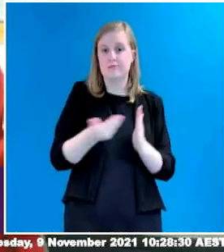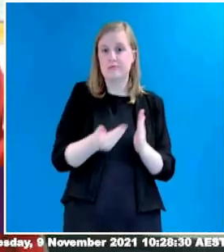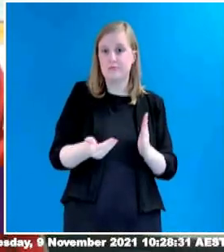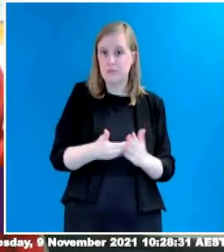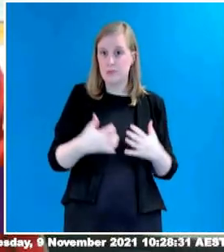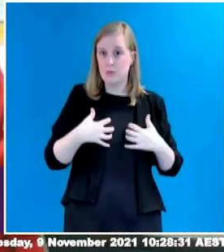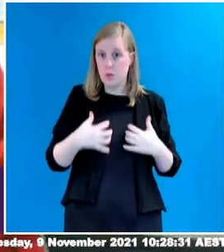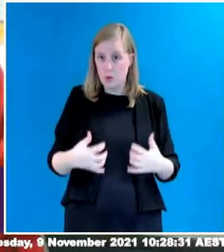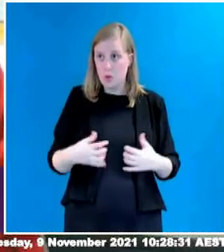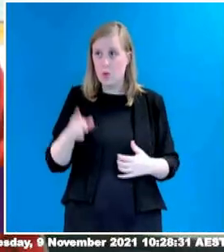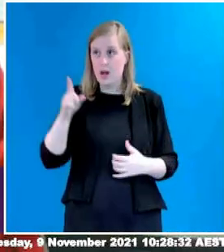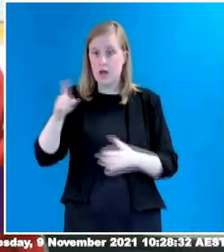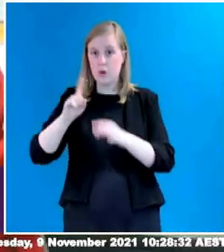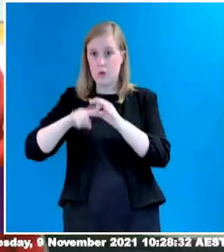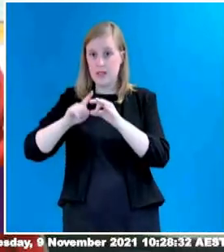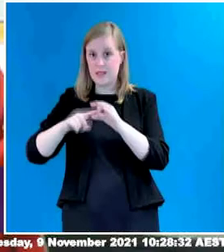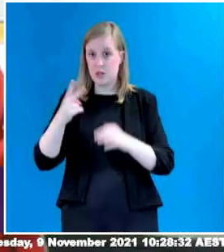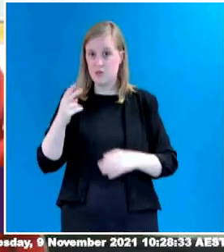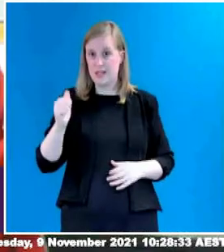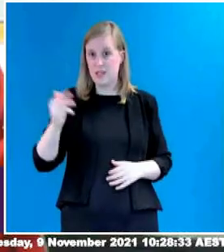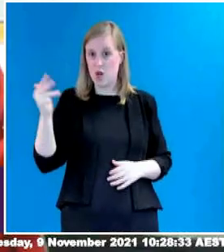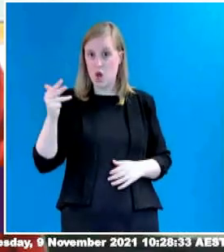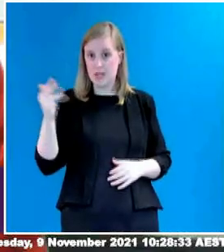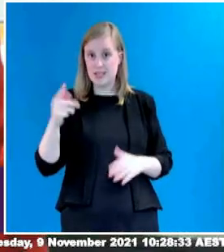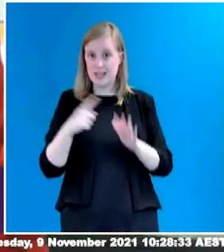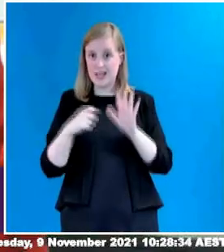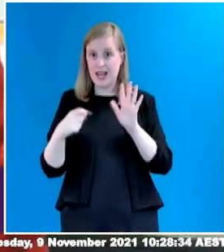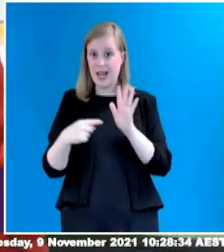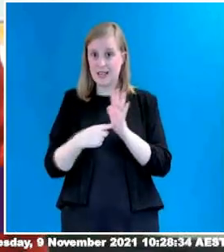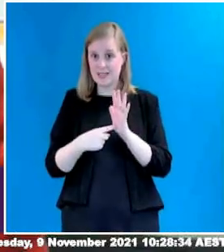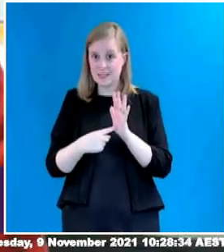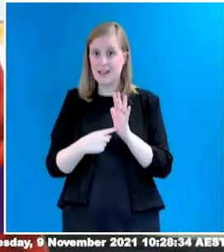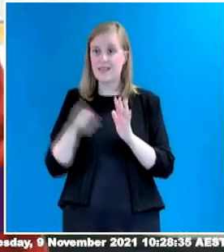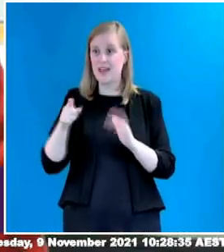are taken in parallel with the discrimination complaint.